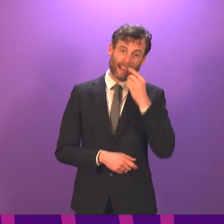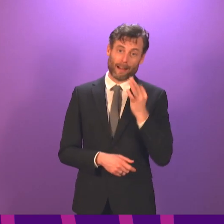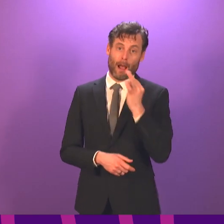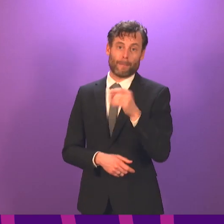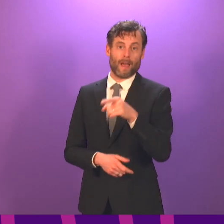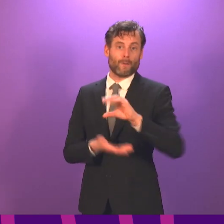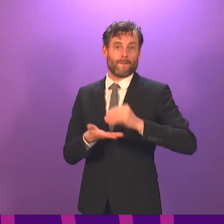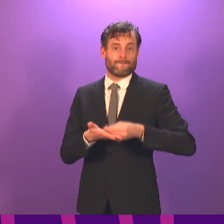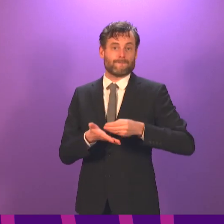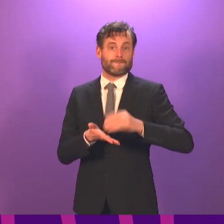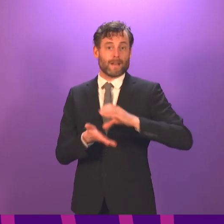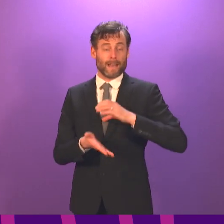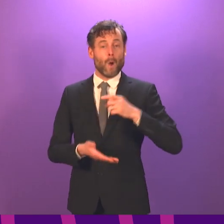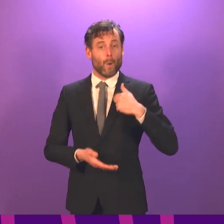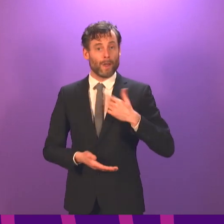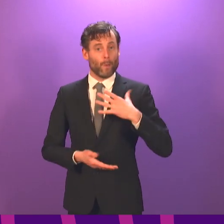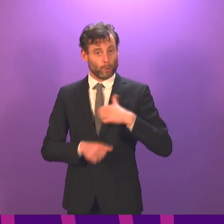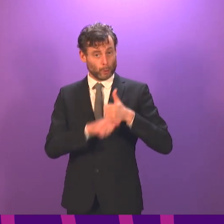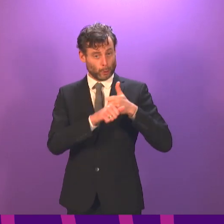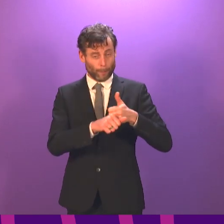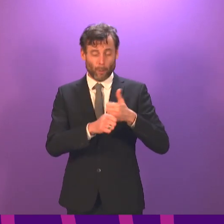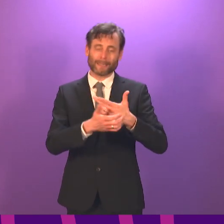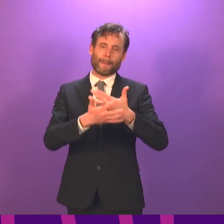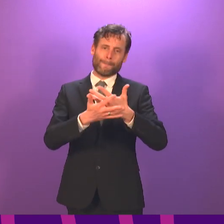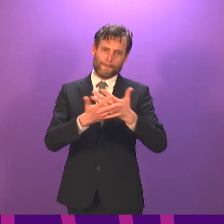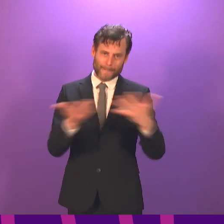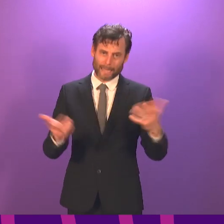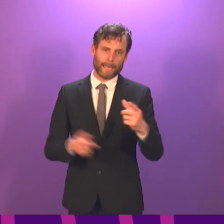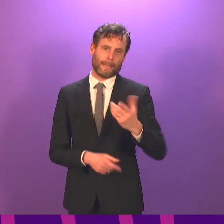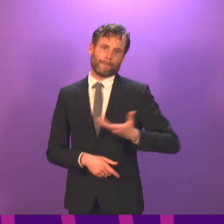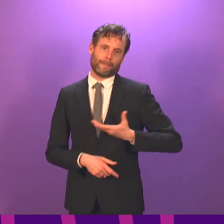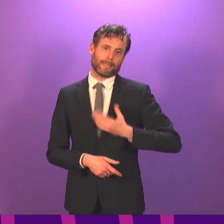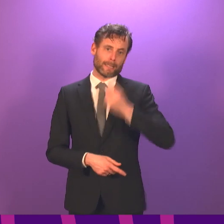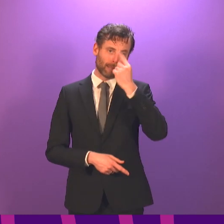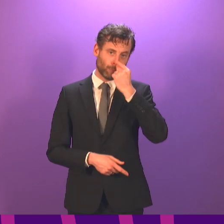range of businesses as possible. It is planned to release details of the expansion by the